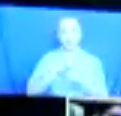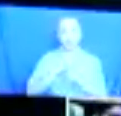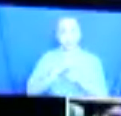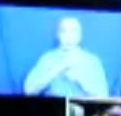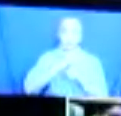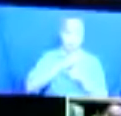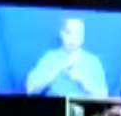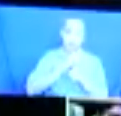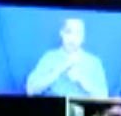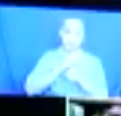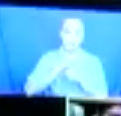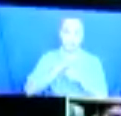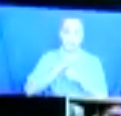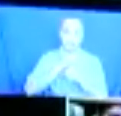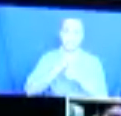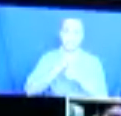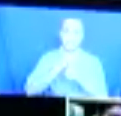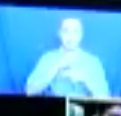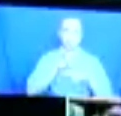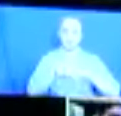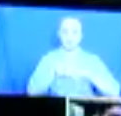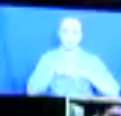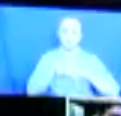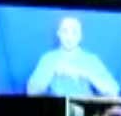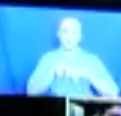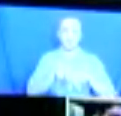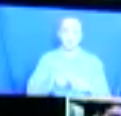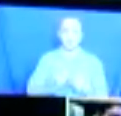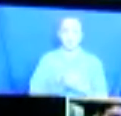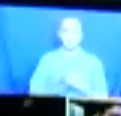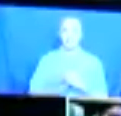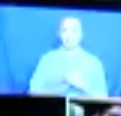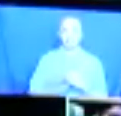THAT'S ONE WAY TO UTILIZE THE MARTIAL ARTS WHEN YOU ARE